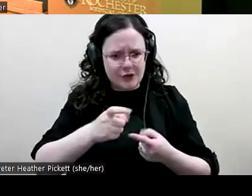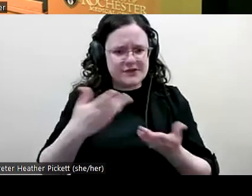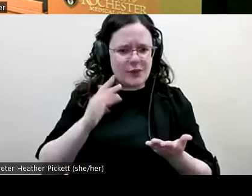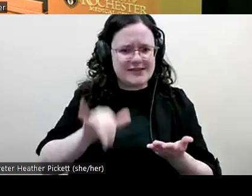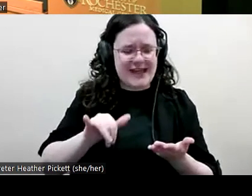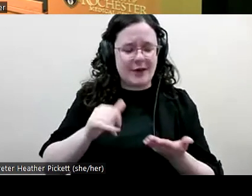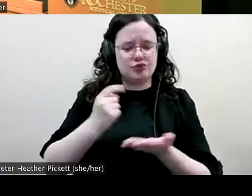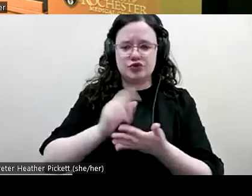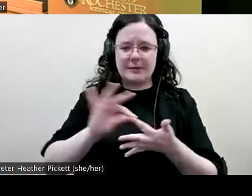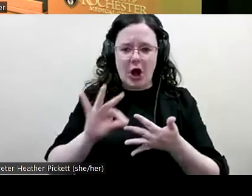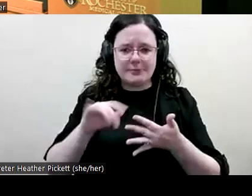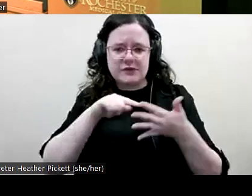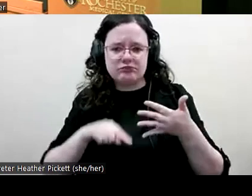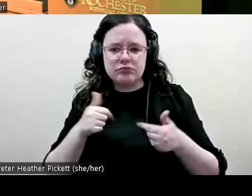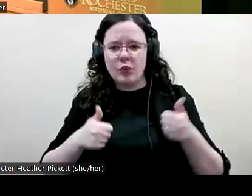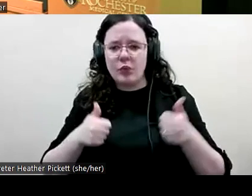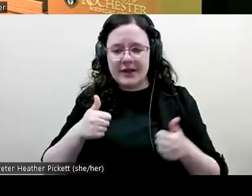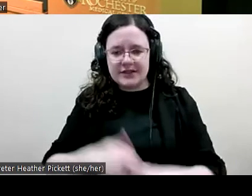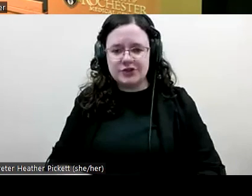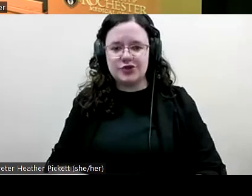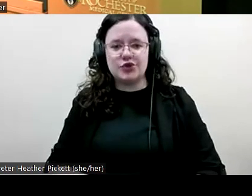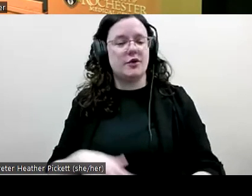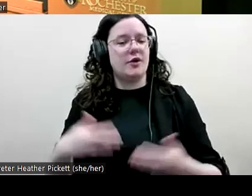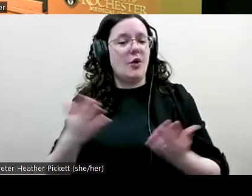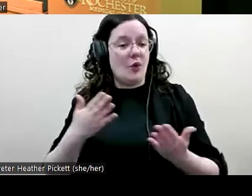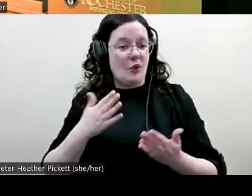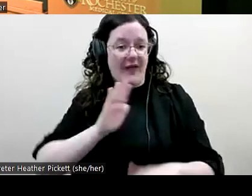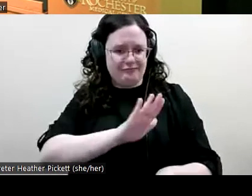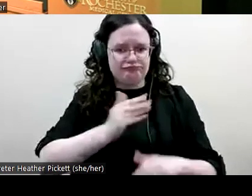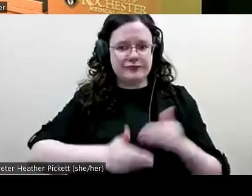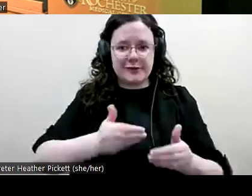is you know what is progression and Recovery going to look like that's what they want to know whether